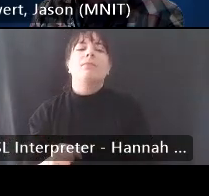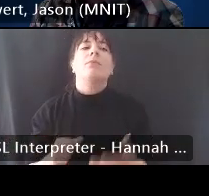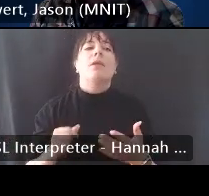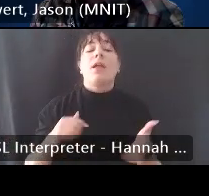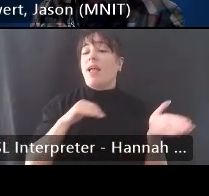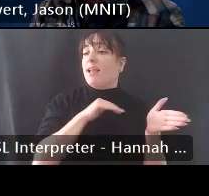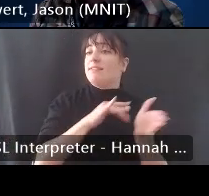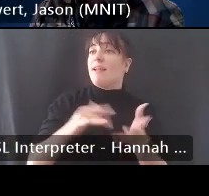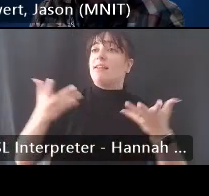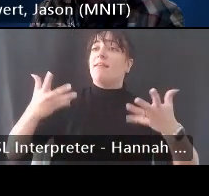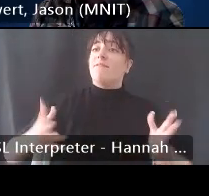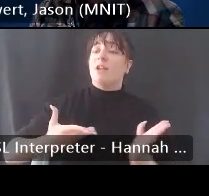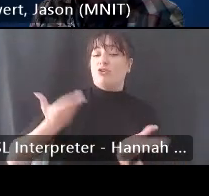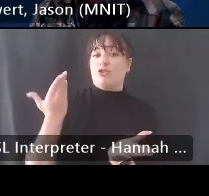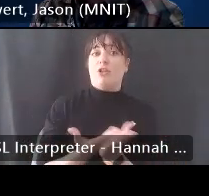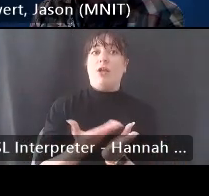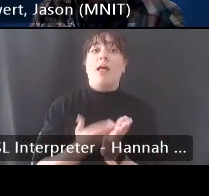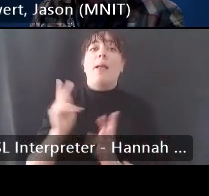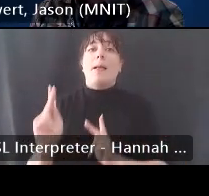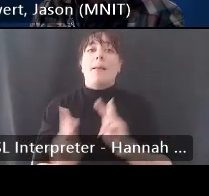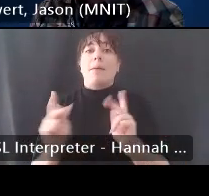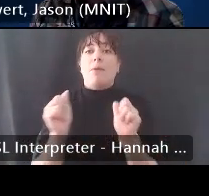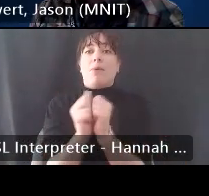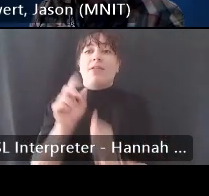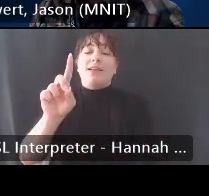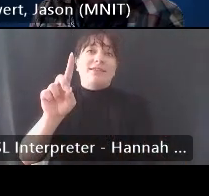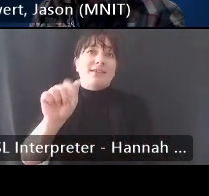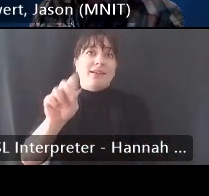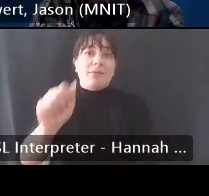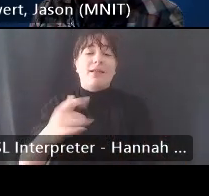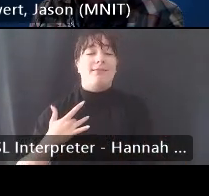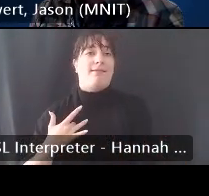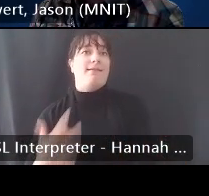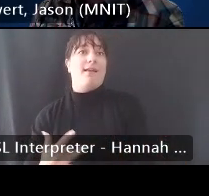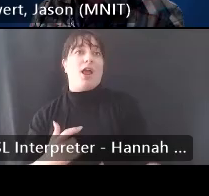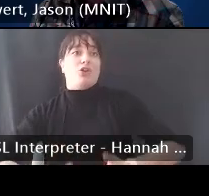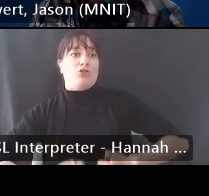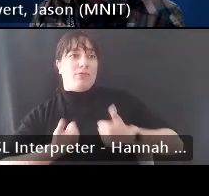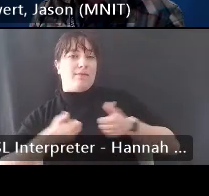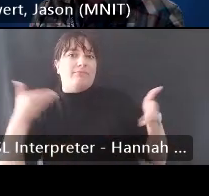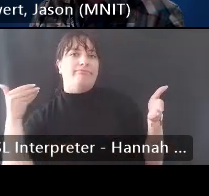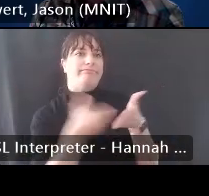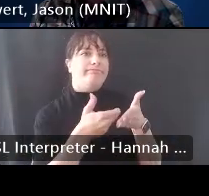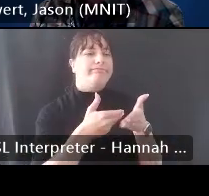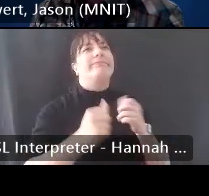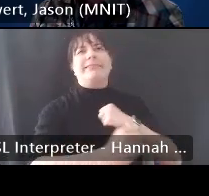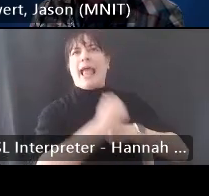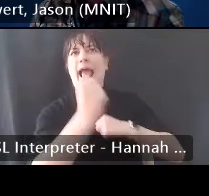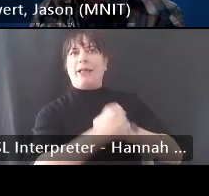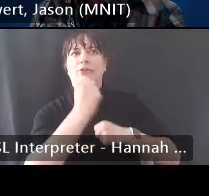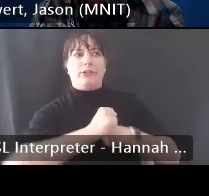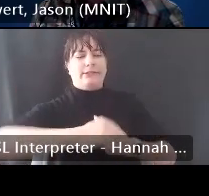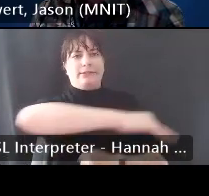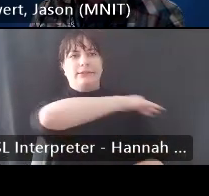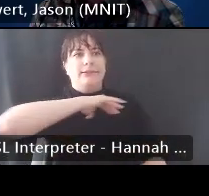in the US frequently live near environmentally hazardous sites, such as superfund or remediation sites, solid waste facilities, and high-traffic roadways.